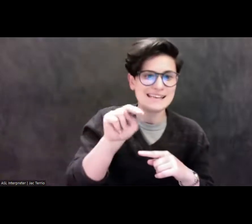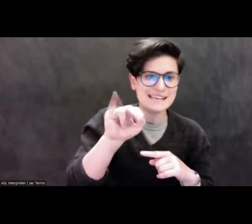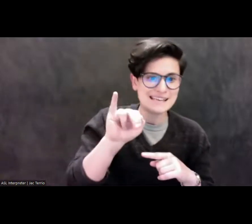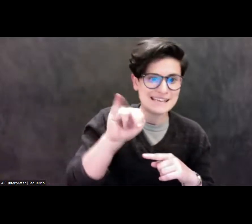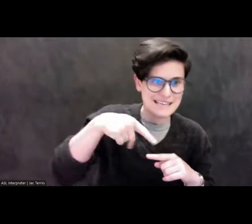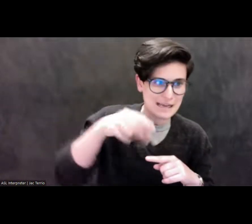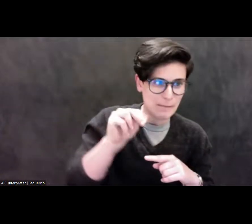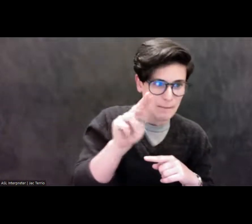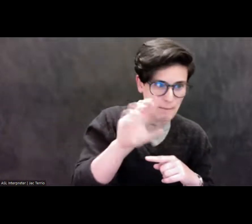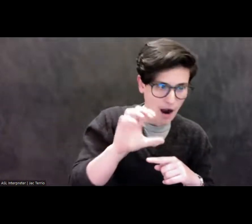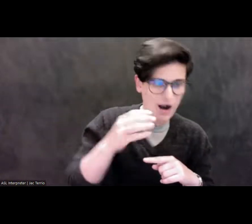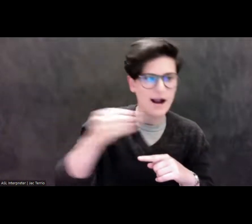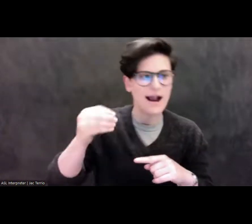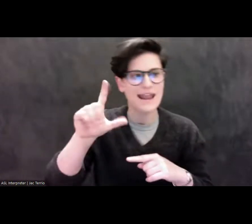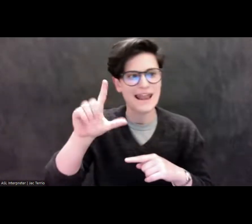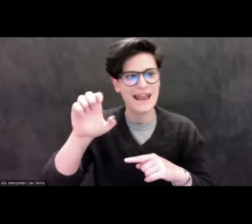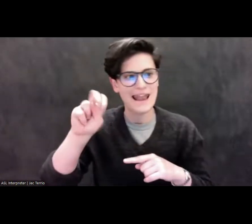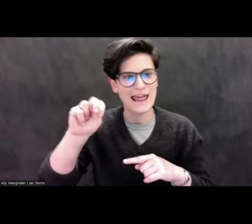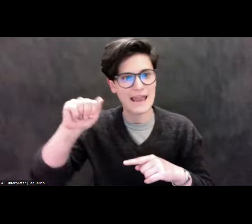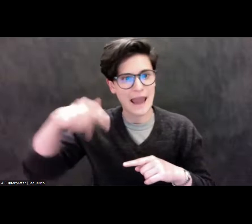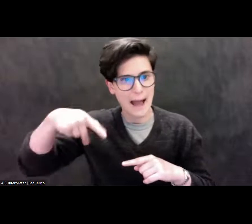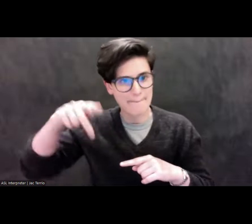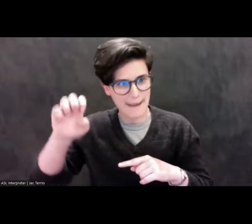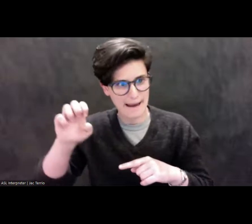land throughout the generations. 15:07:19 We think them for their strength